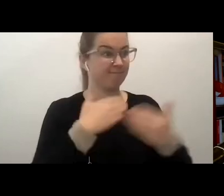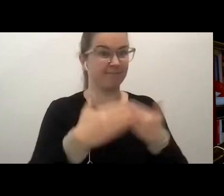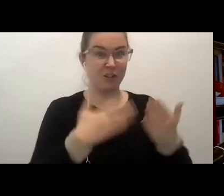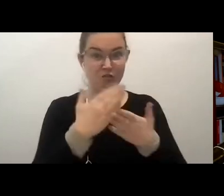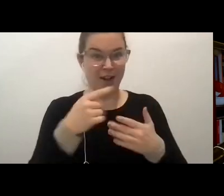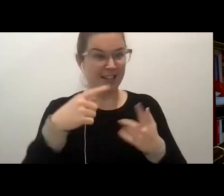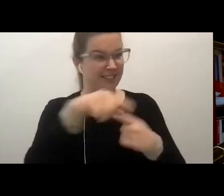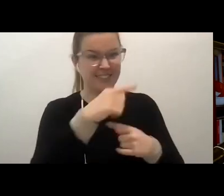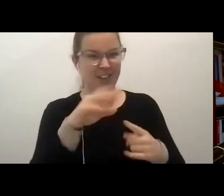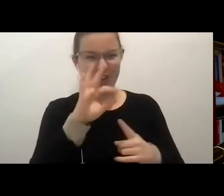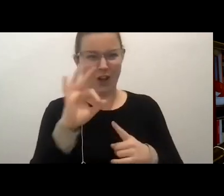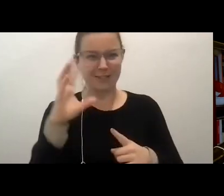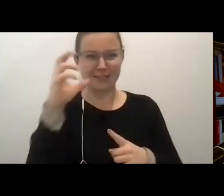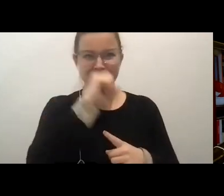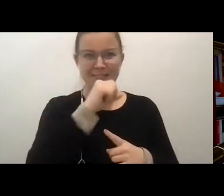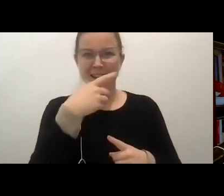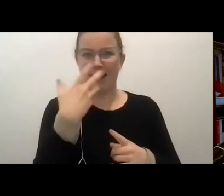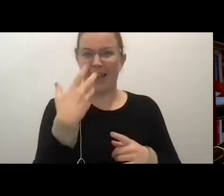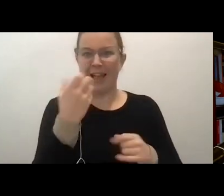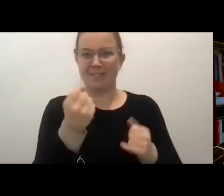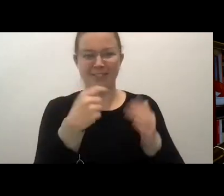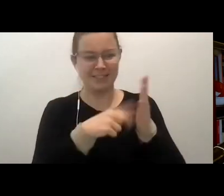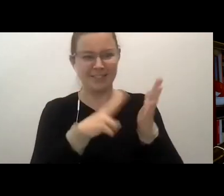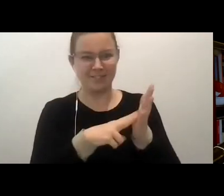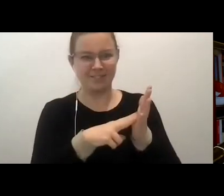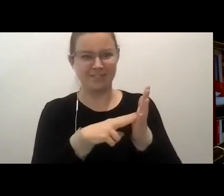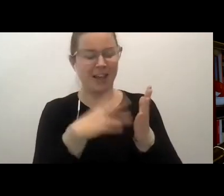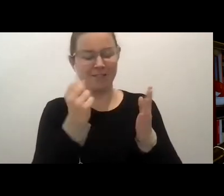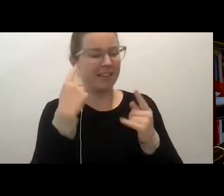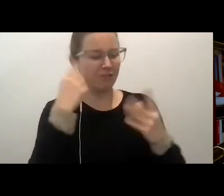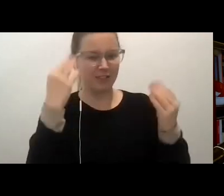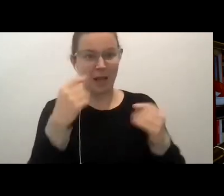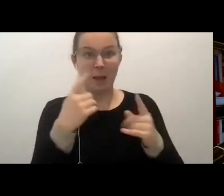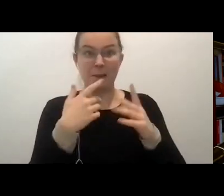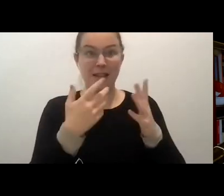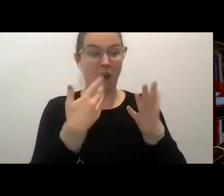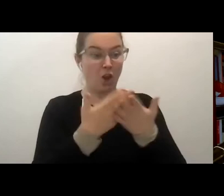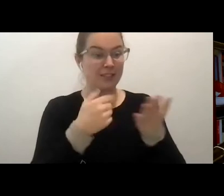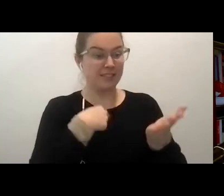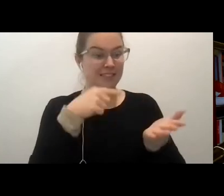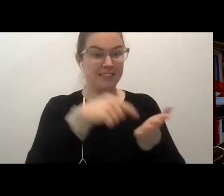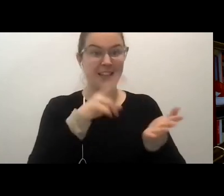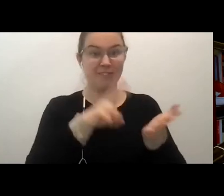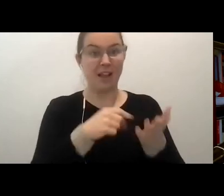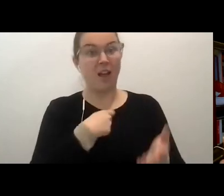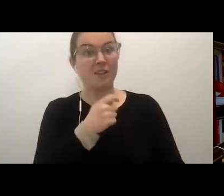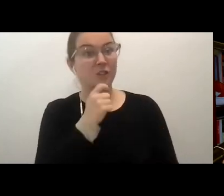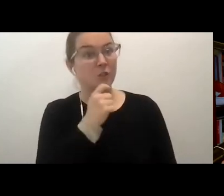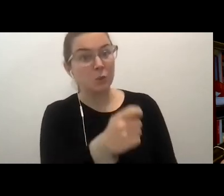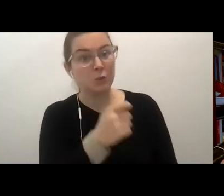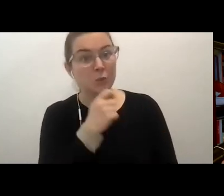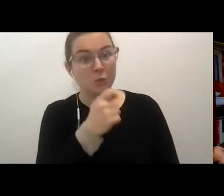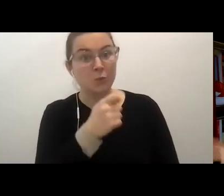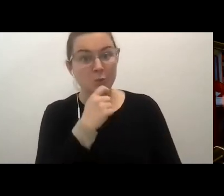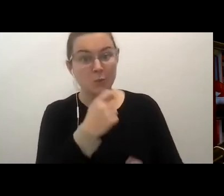So I mentioned I was a television host. I was interviewing people on camera with my hearing loss. How did I manage to do that?